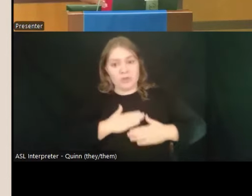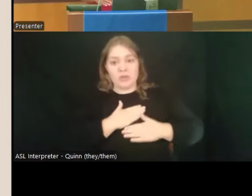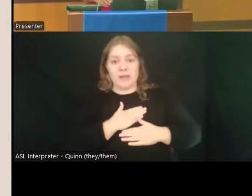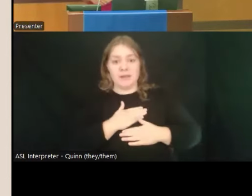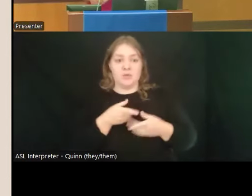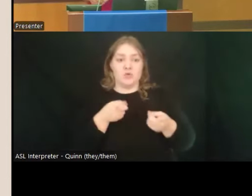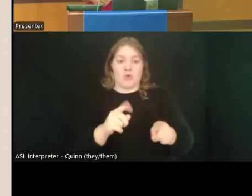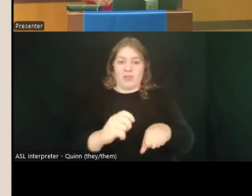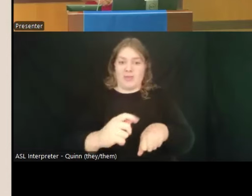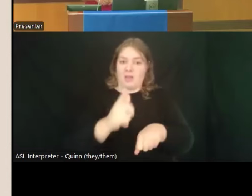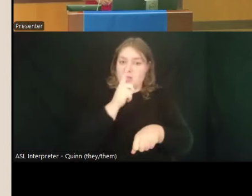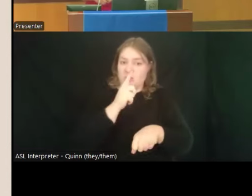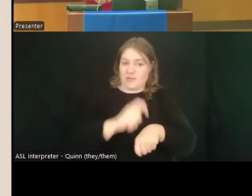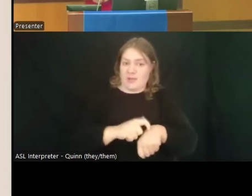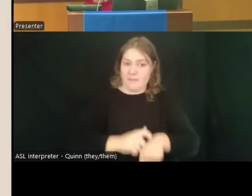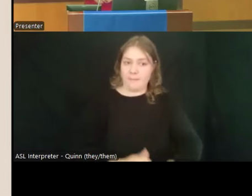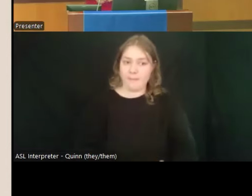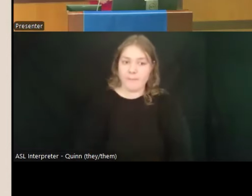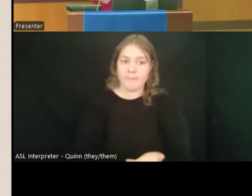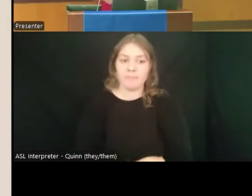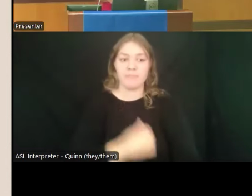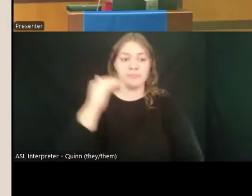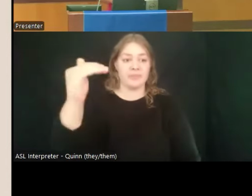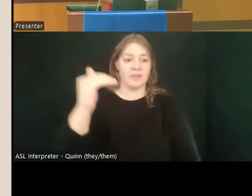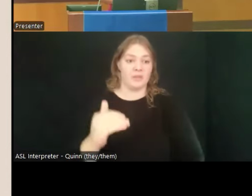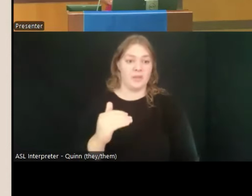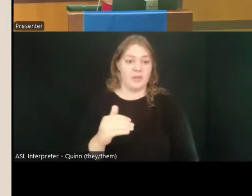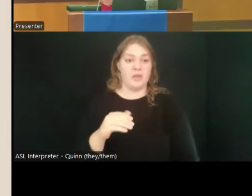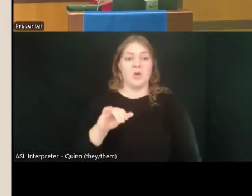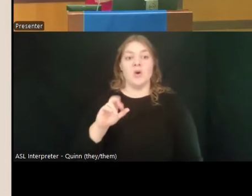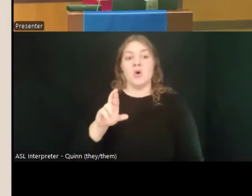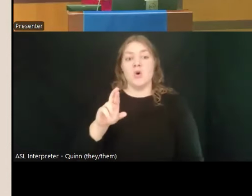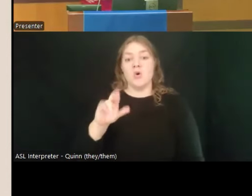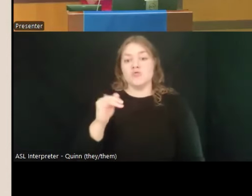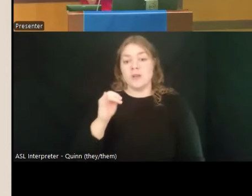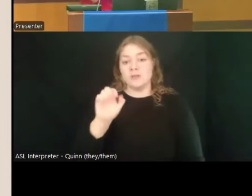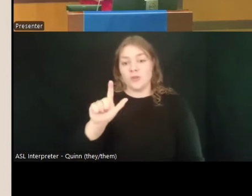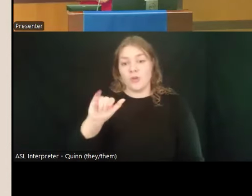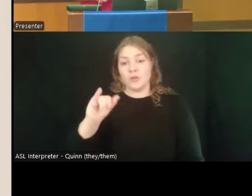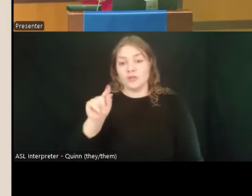lunch schedules and then we have our racial racial Justice lunch and learn like Delta hinted on these